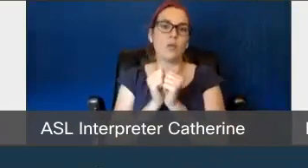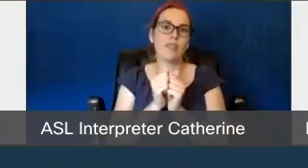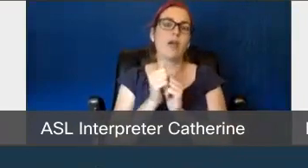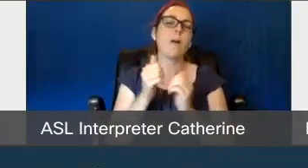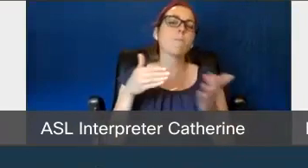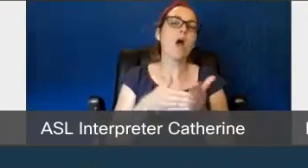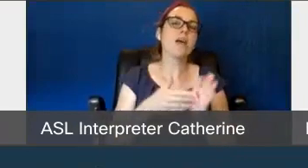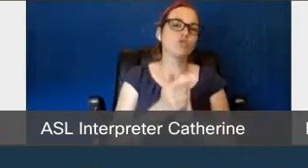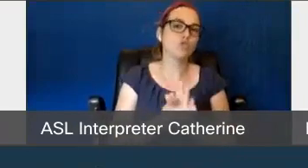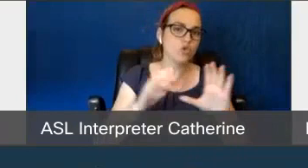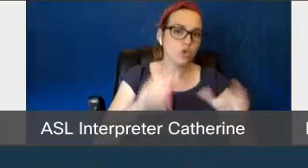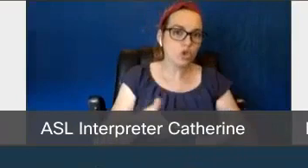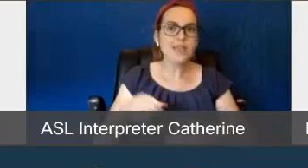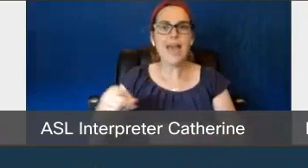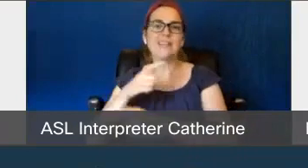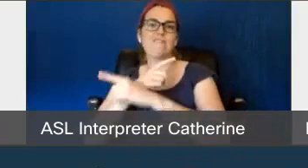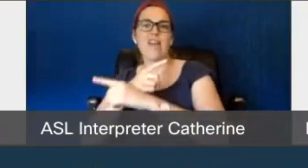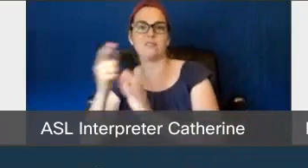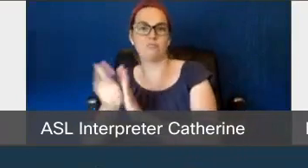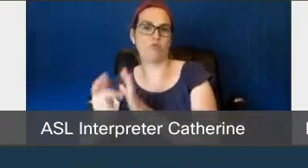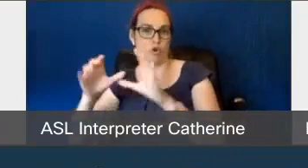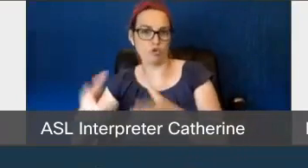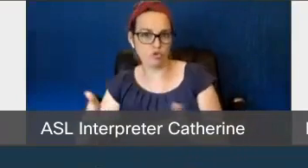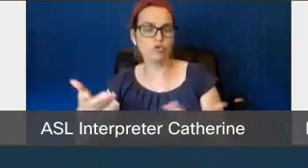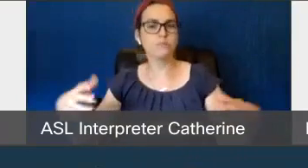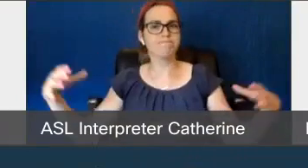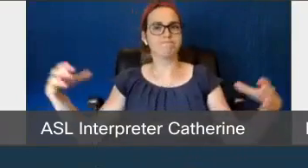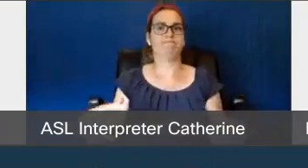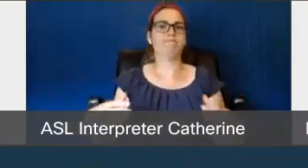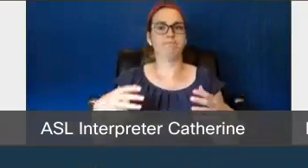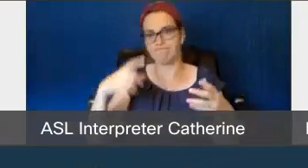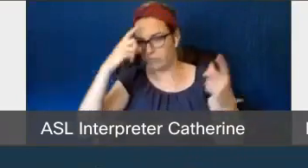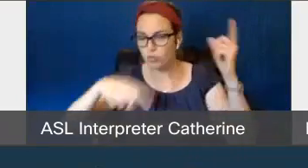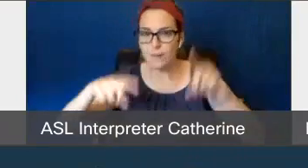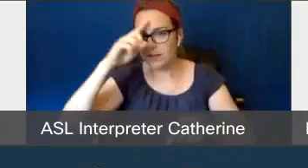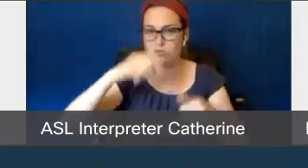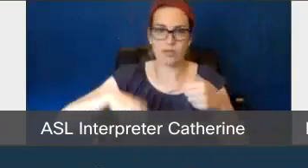from your defense bar and prosecutors. The reason is we have to have broad selection base,